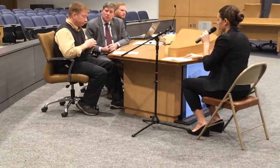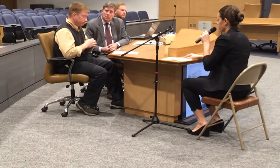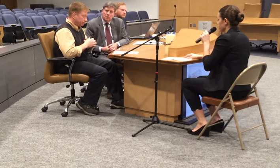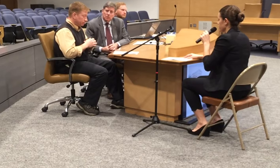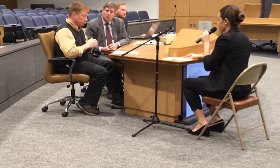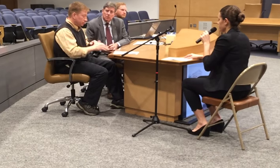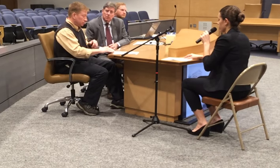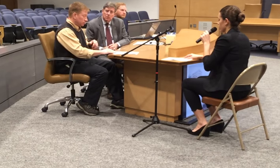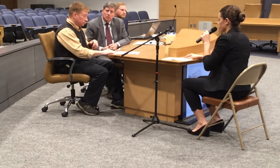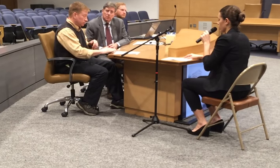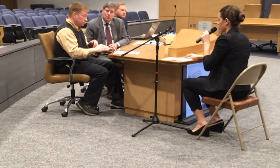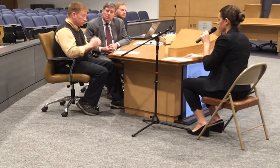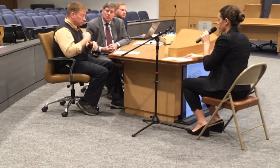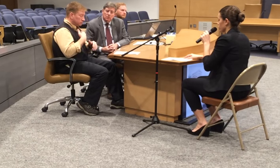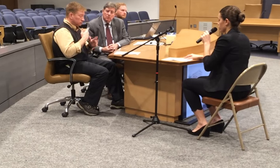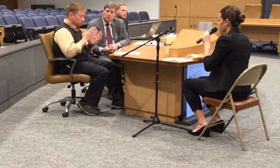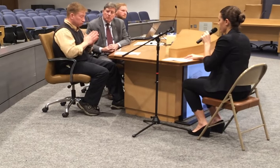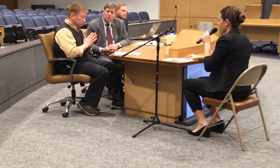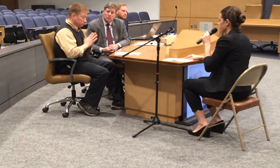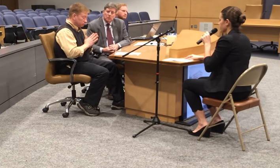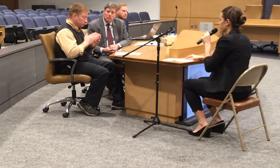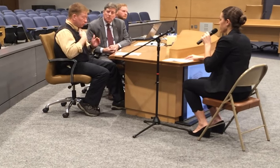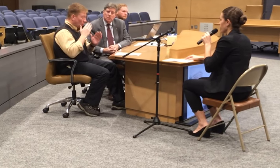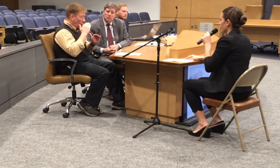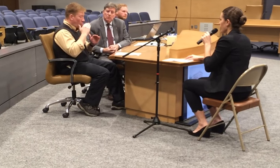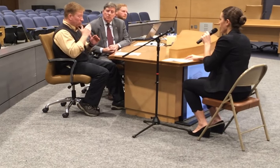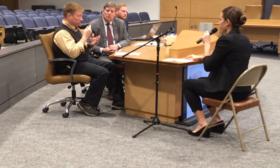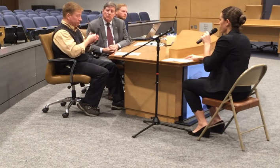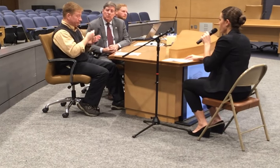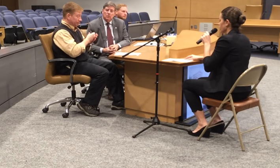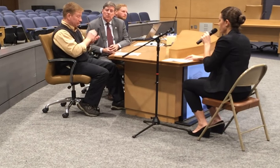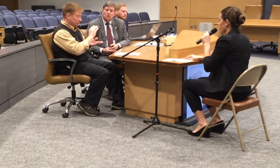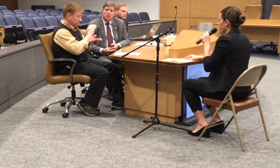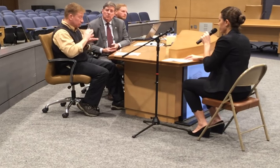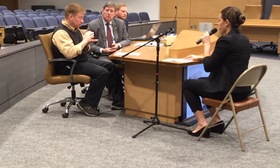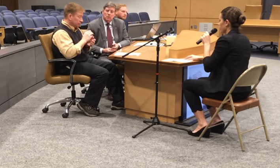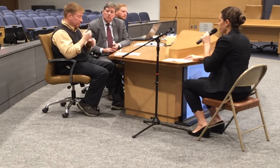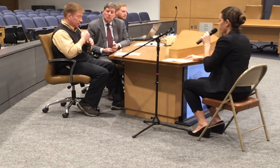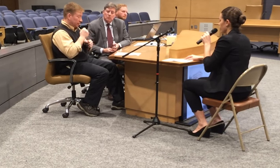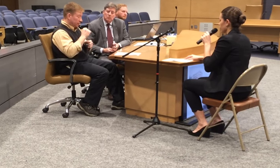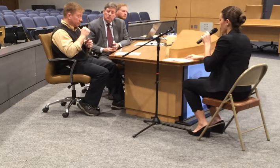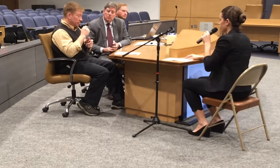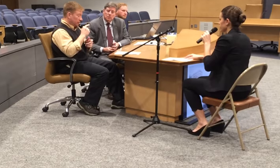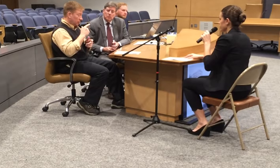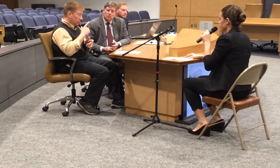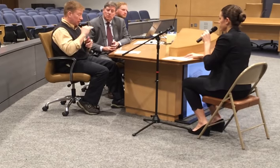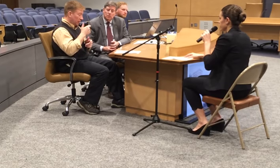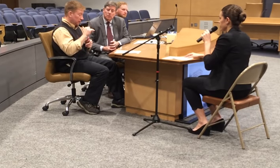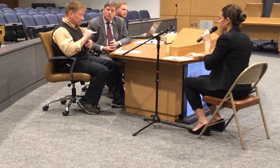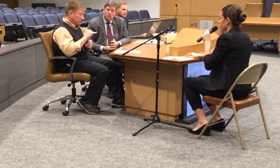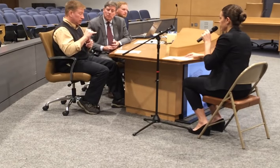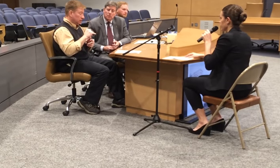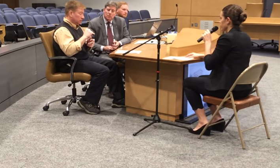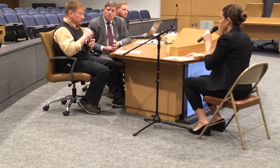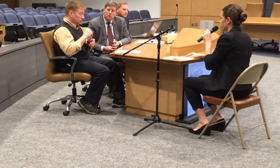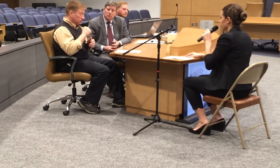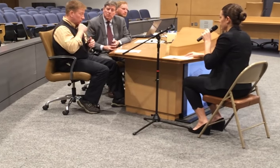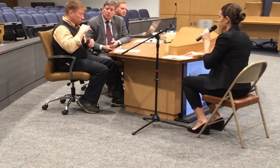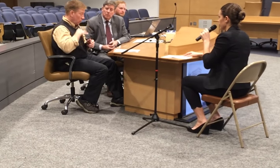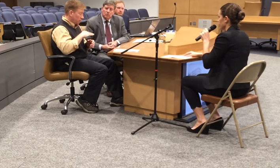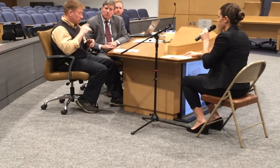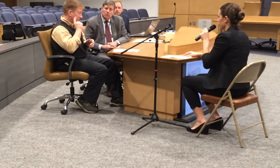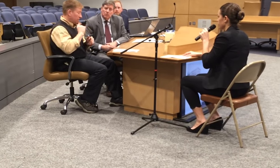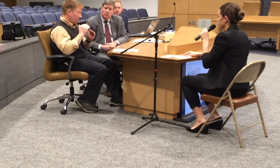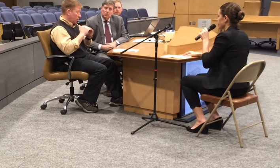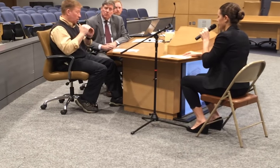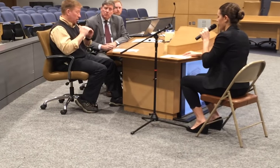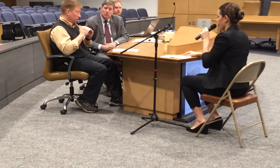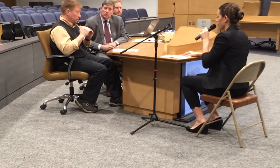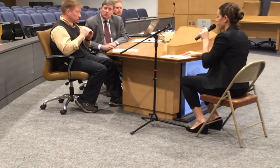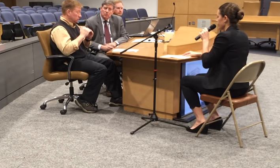We hope to continue to apply for funds, including Legacy Grants, with the nonprofit, Deaf Equity,